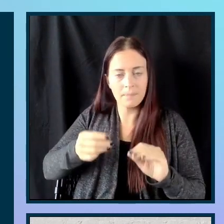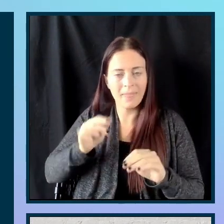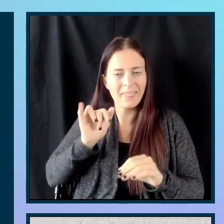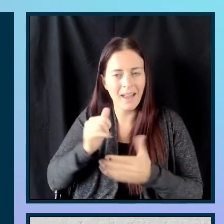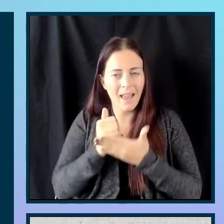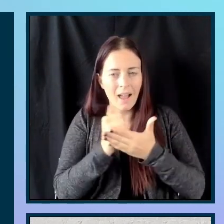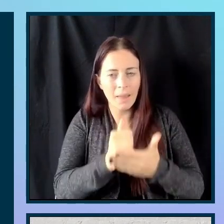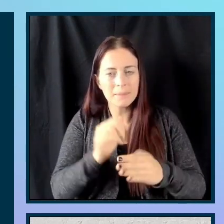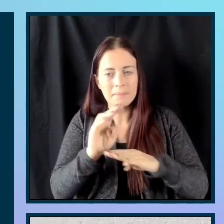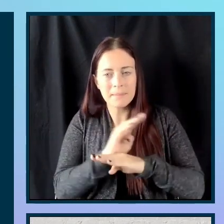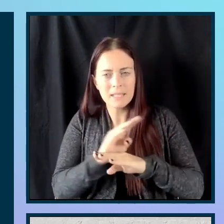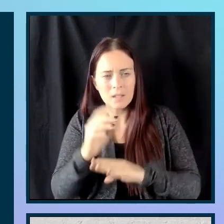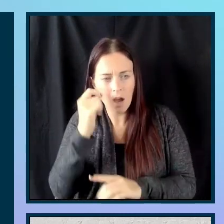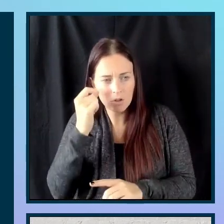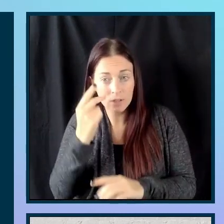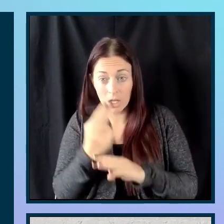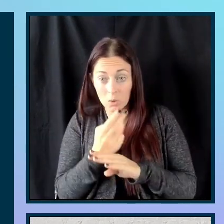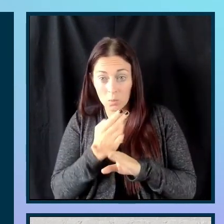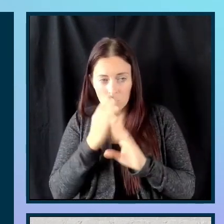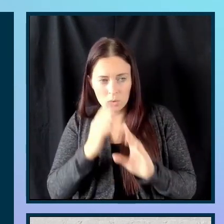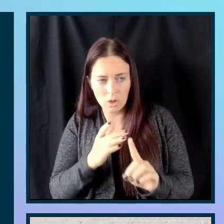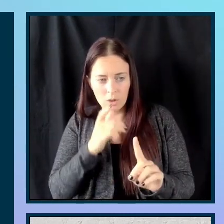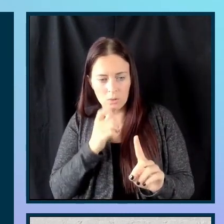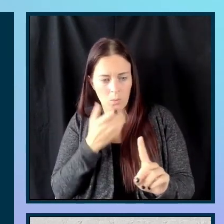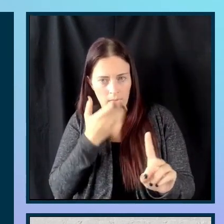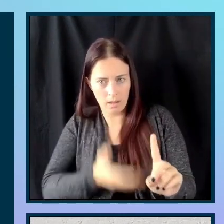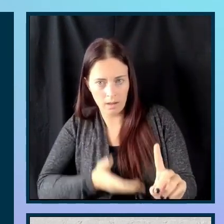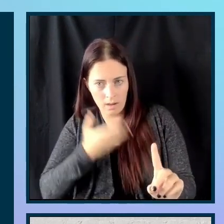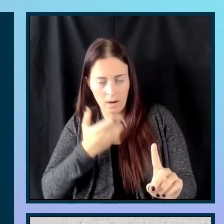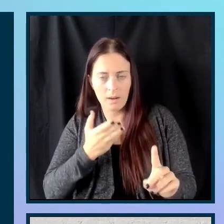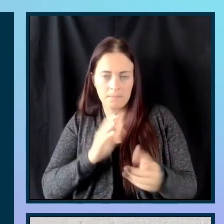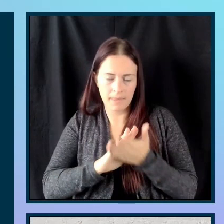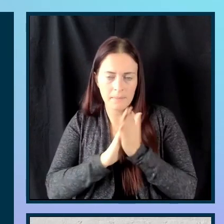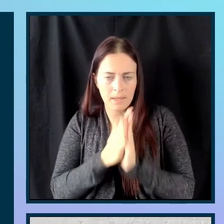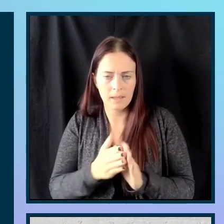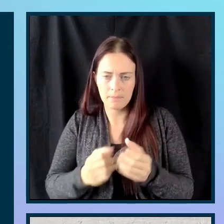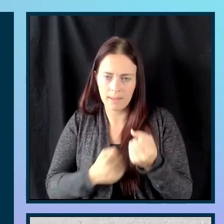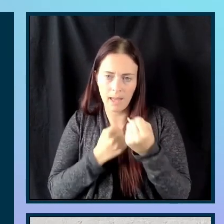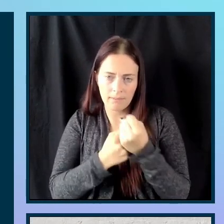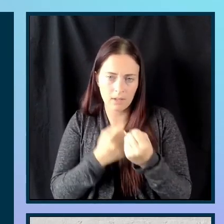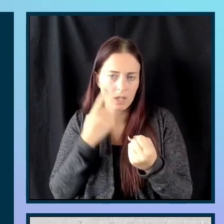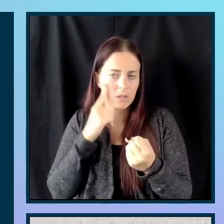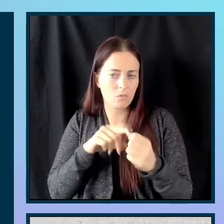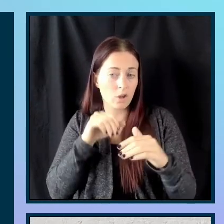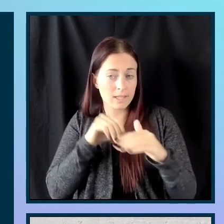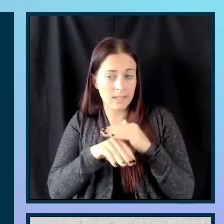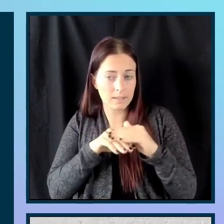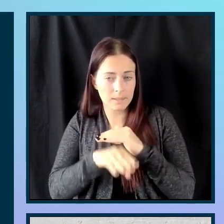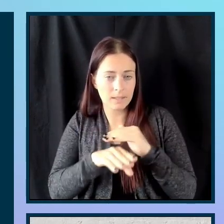and the humans of the business become compassionate advocates for accessibility and people with disabilities.